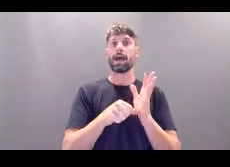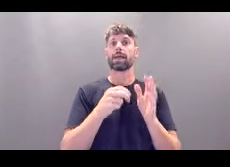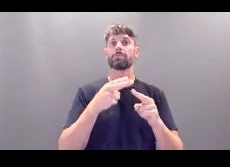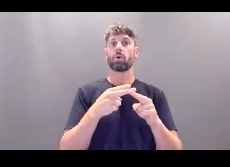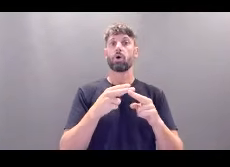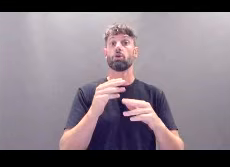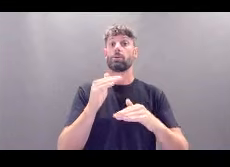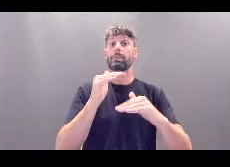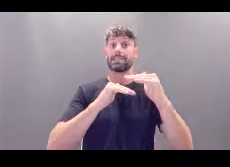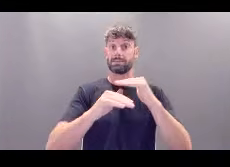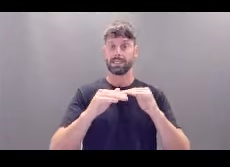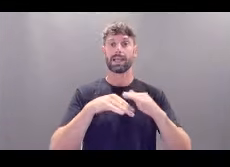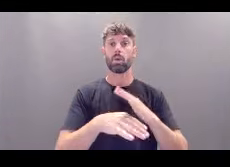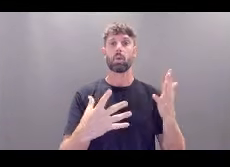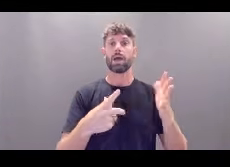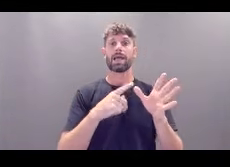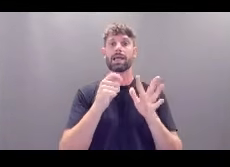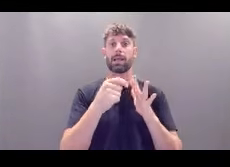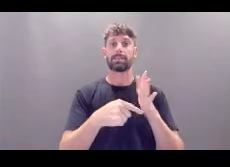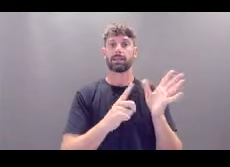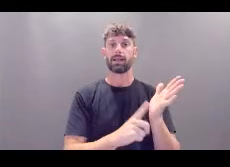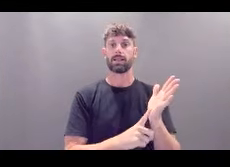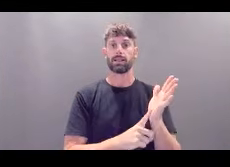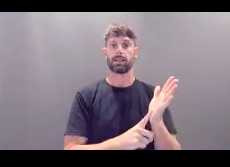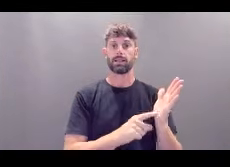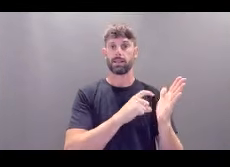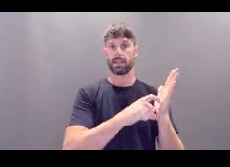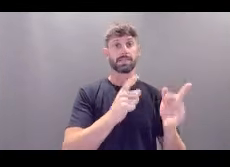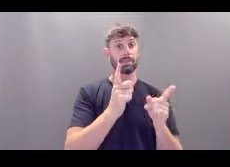And a full assessment may not be required for higher cost